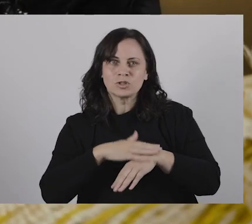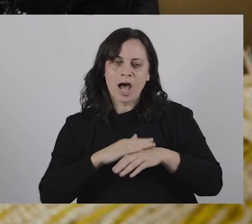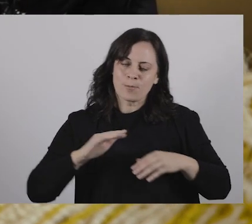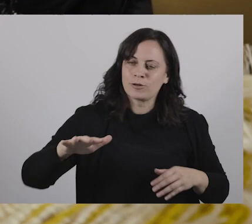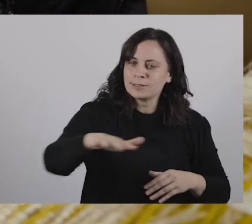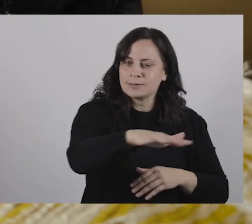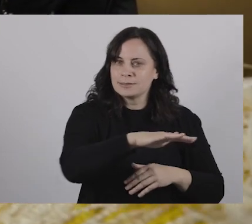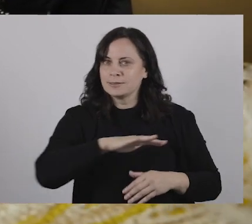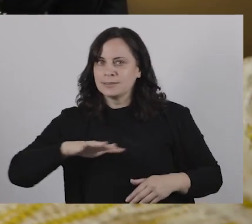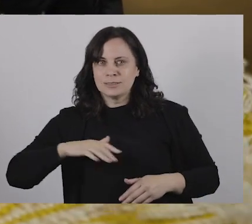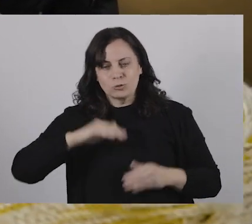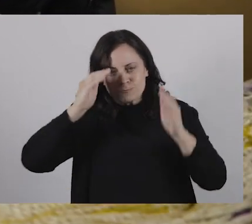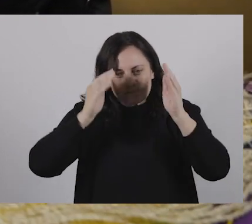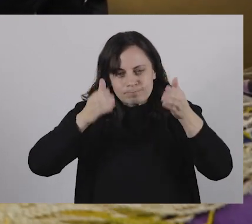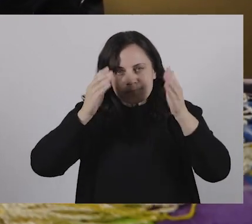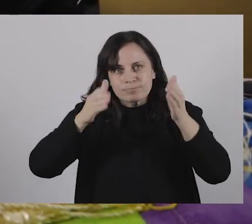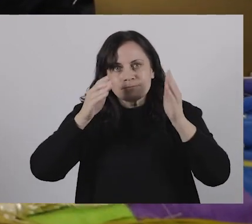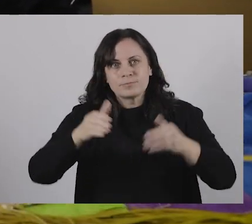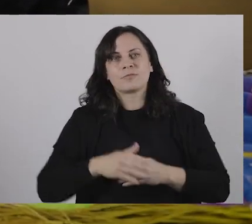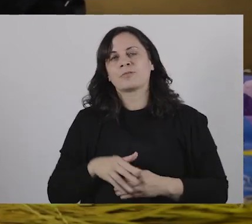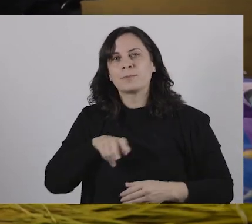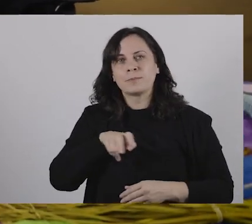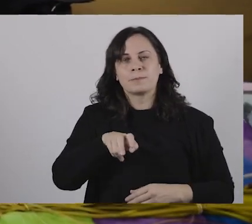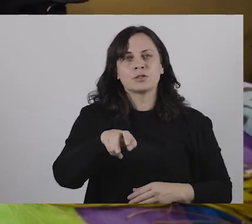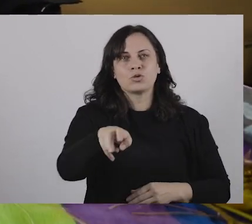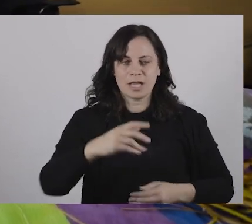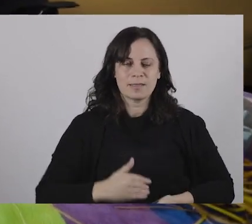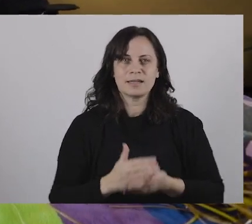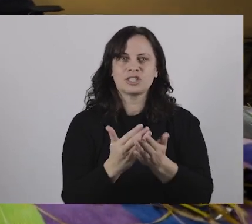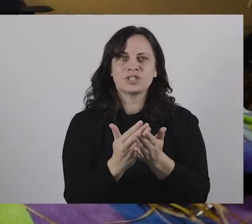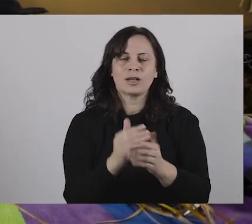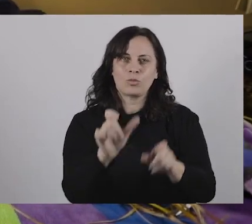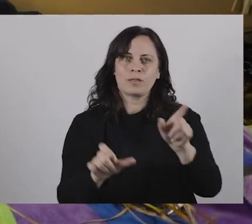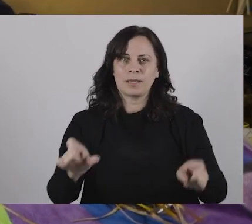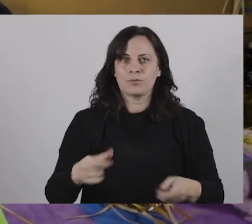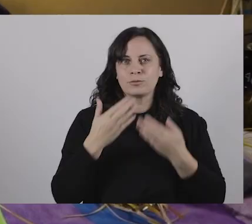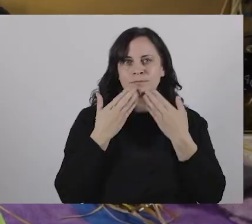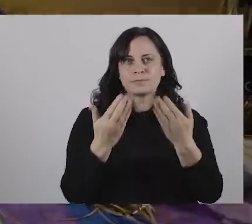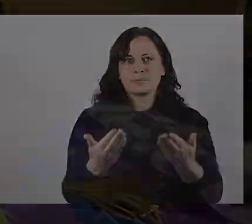to actually pursue the journey that I've been on and been able to share with people. Ngā mihi.